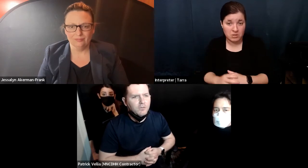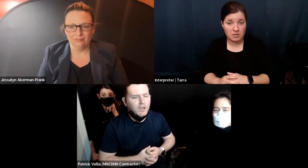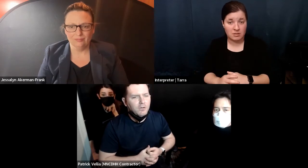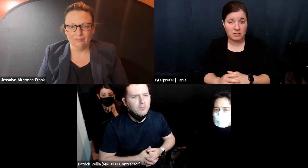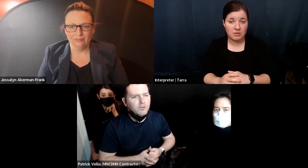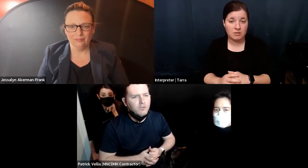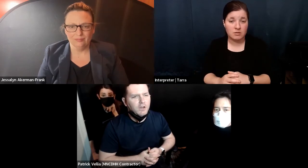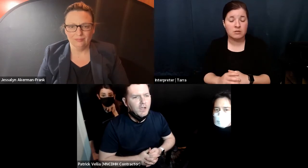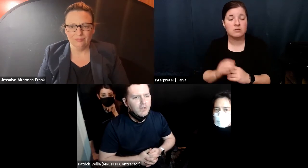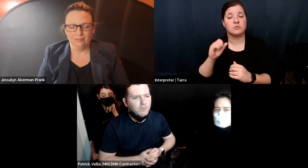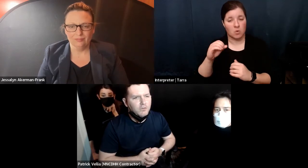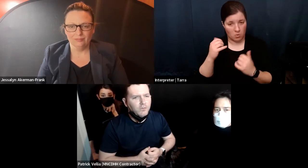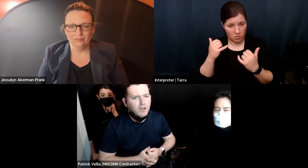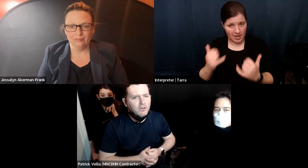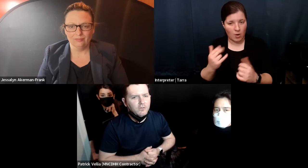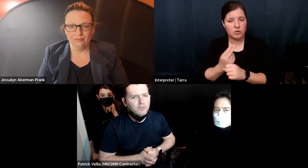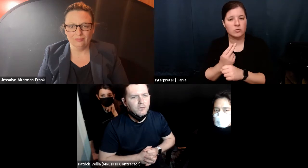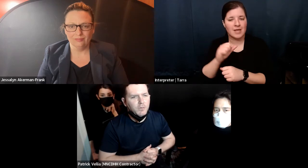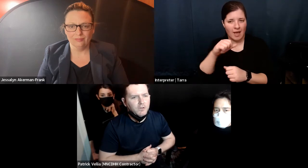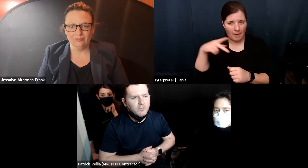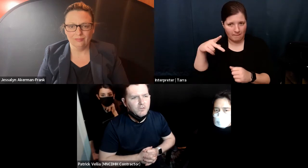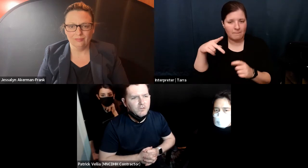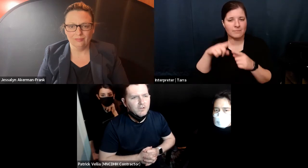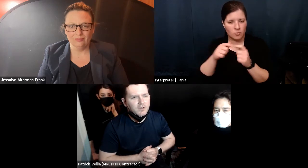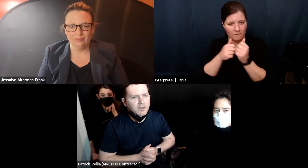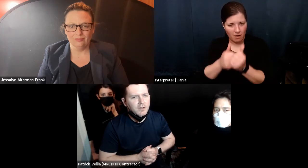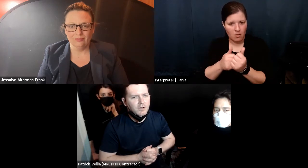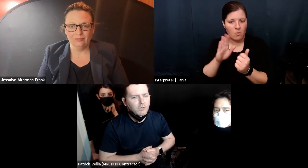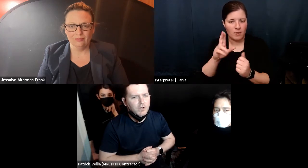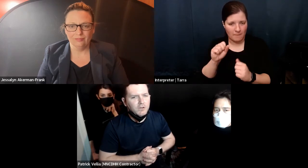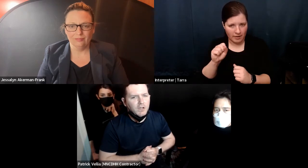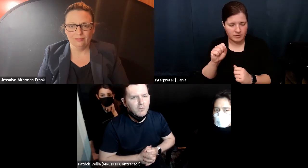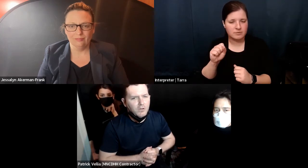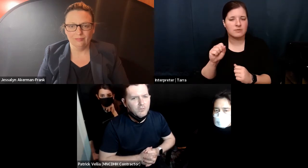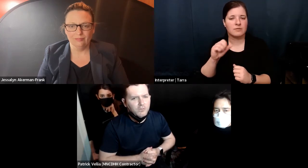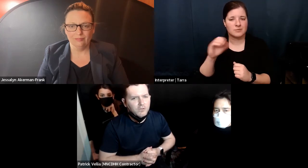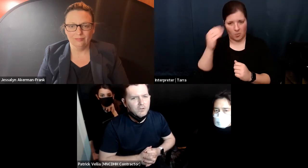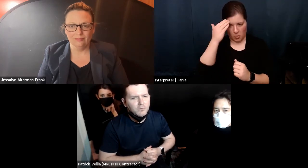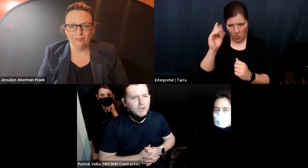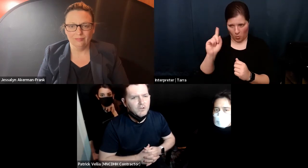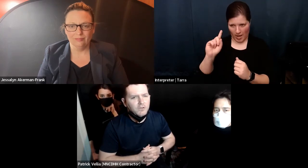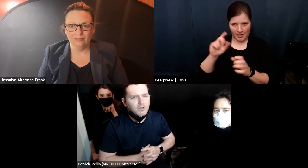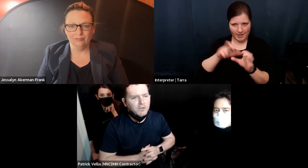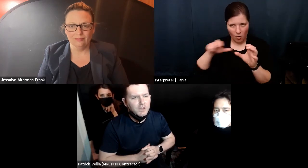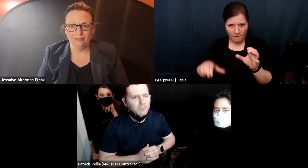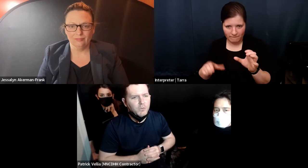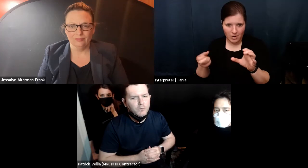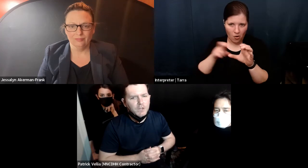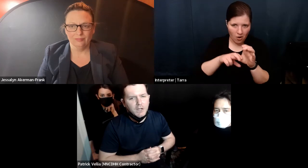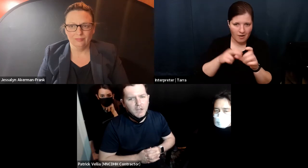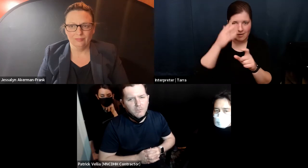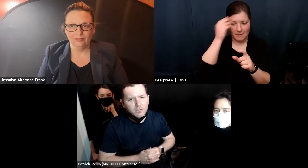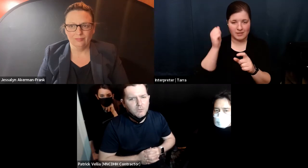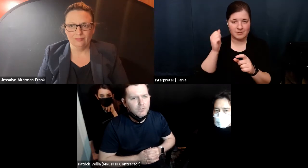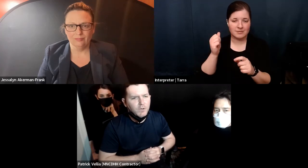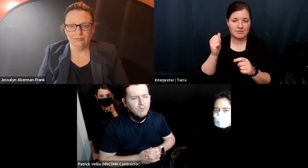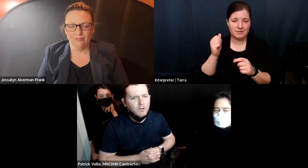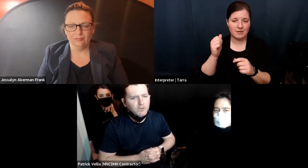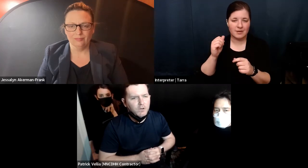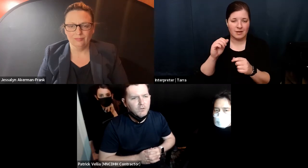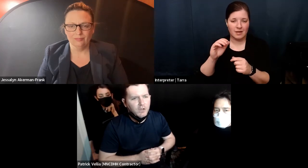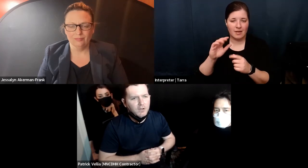don't necessarily speak in English, they may be English as a second language.